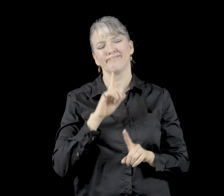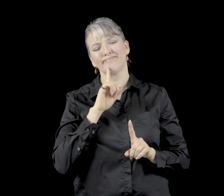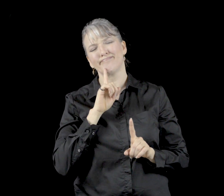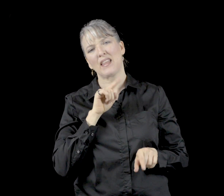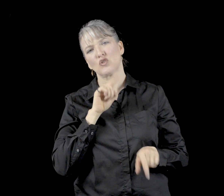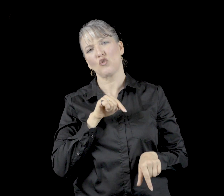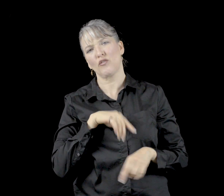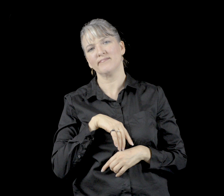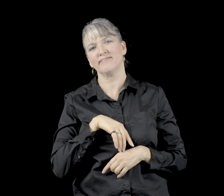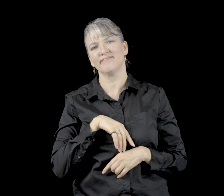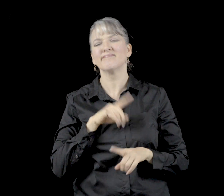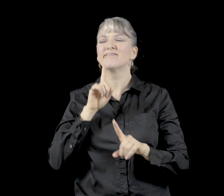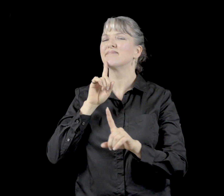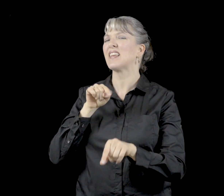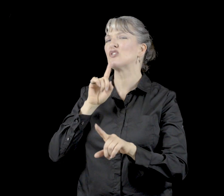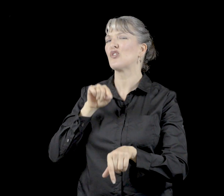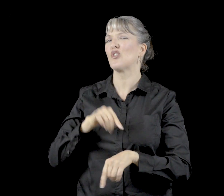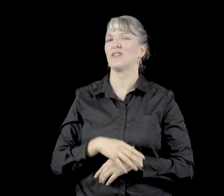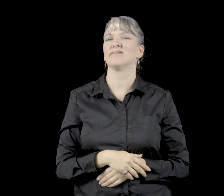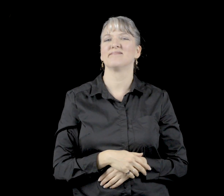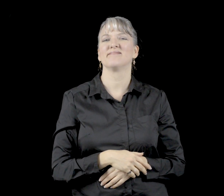Or report, remark.... Or reaction...